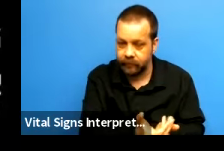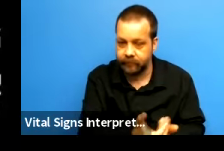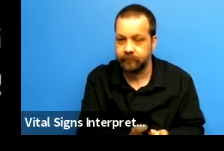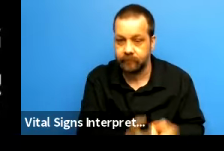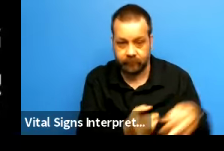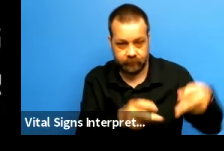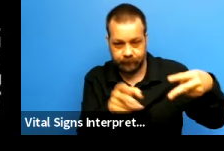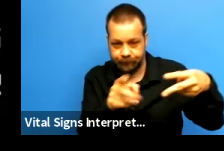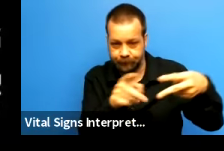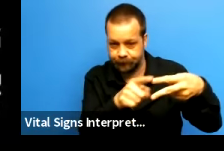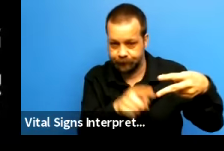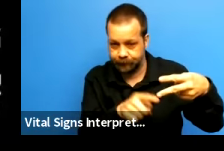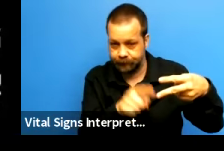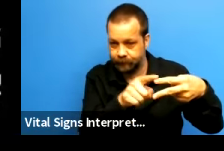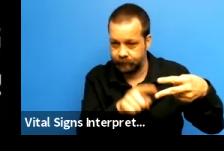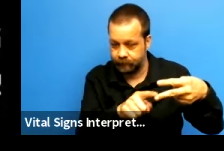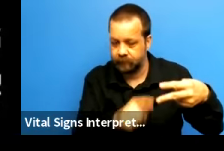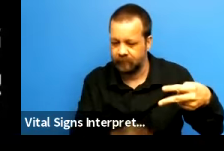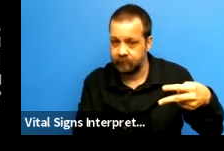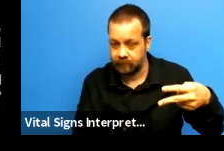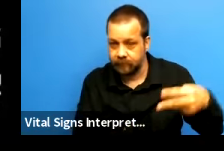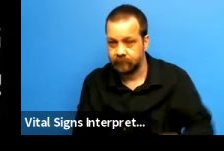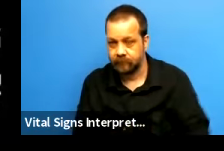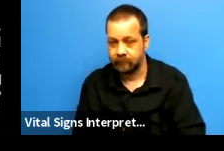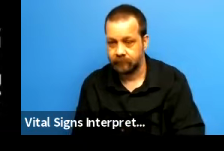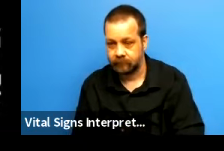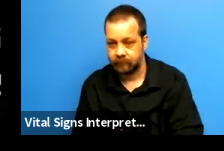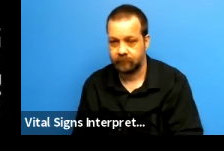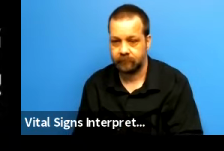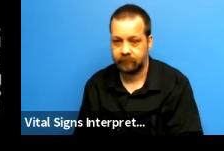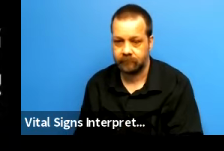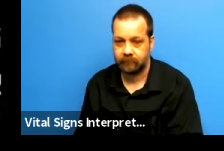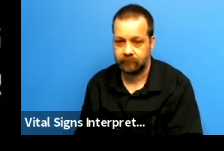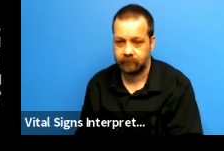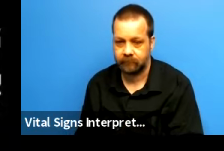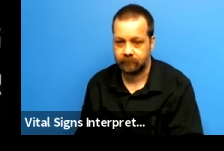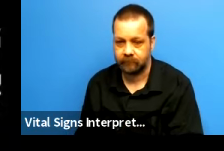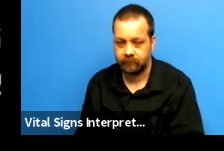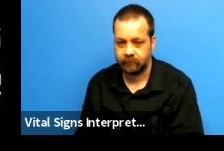There are links. I will ask my cohosts to put those links in the chat.